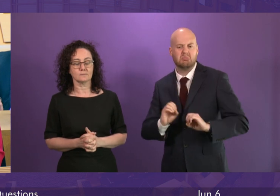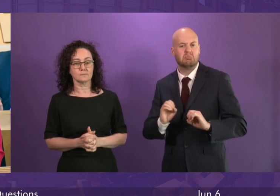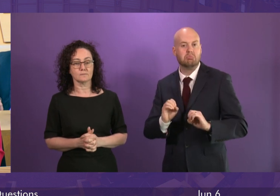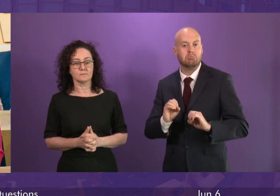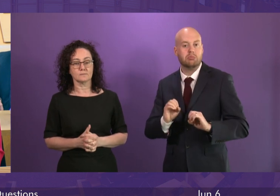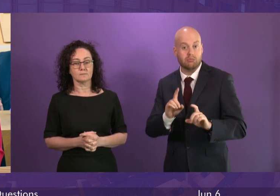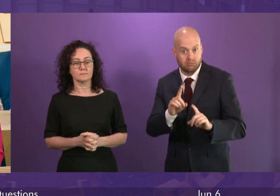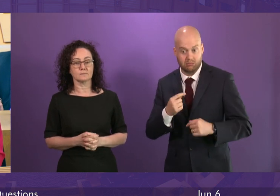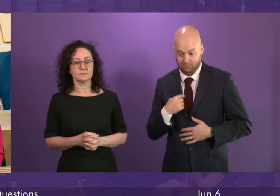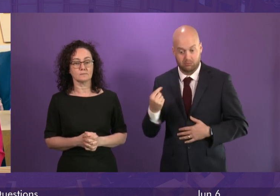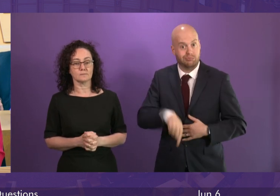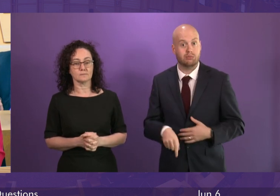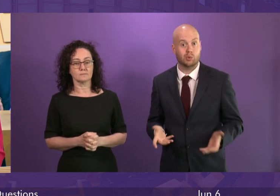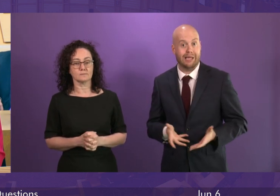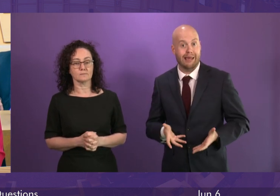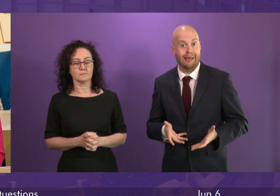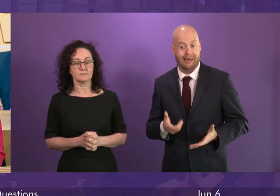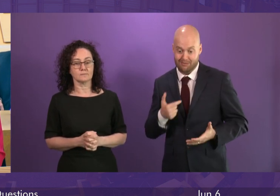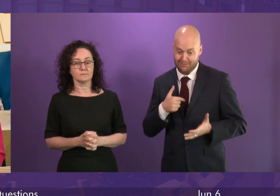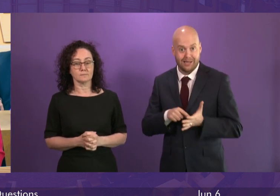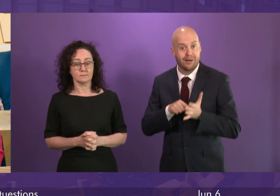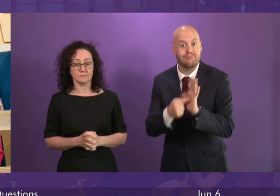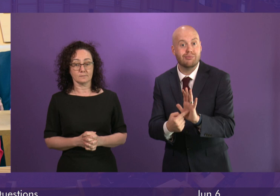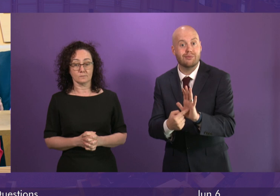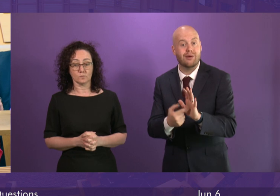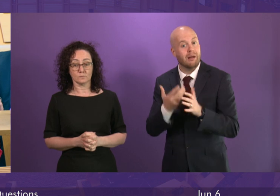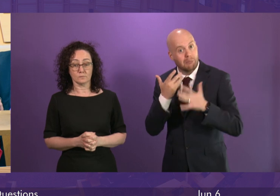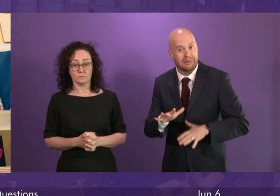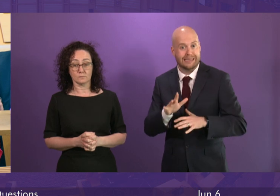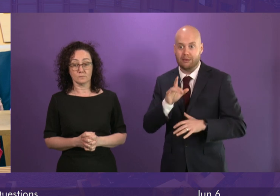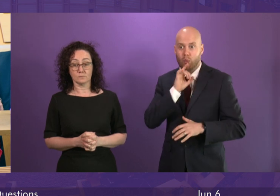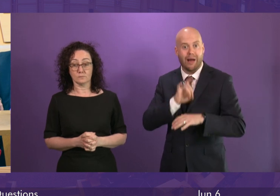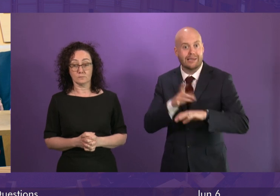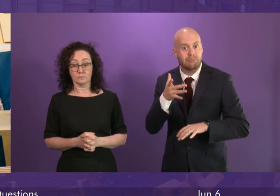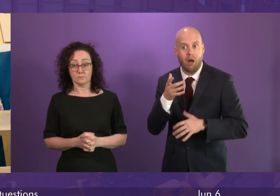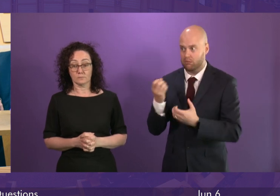here today and given him the arguments from the experts and the data. After 12 years of